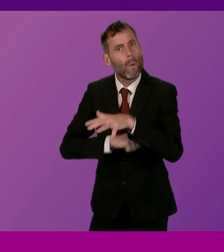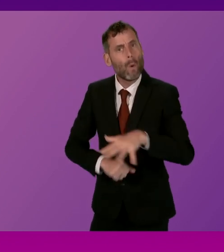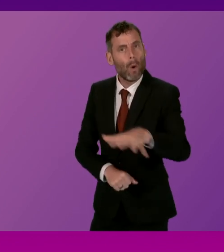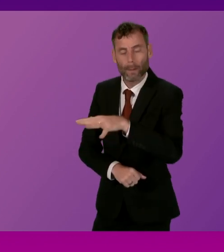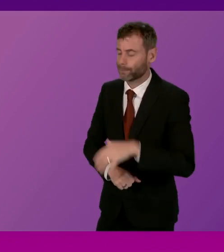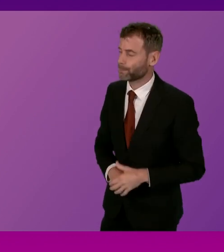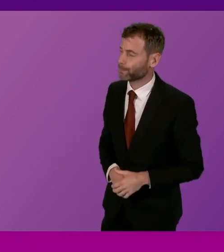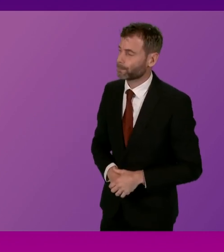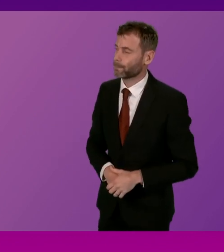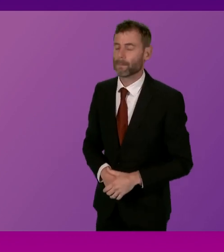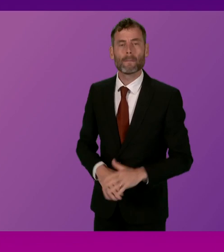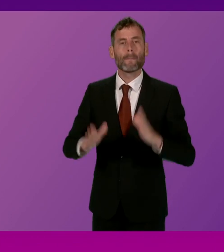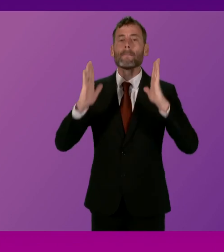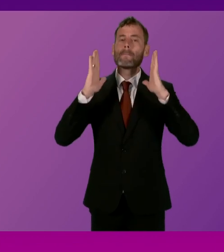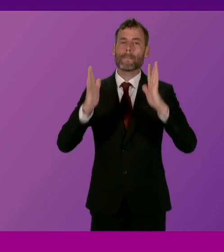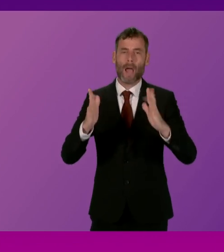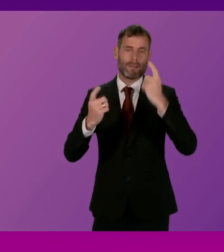poverty and inequality across Scotland.